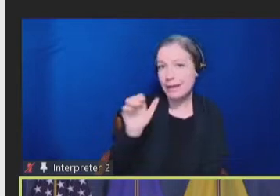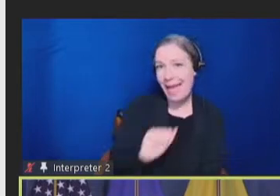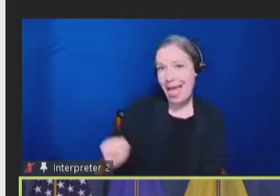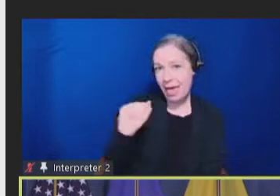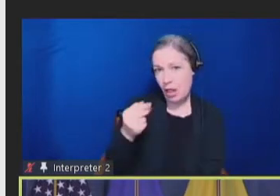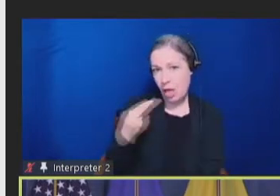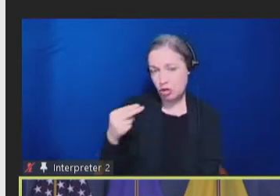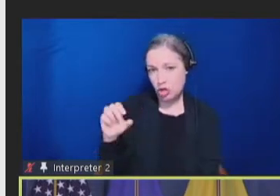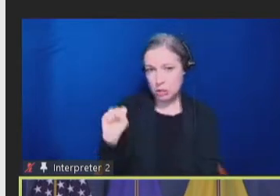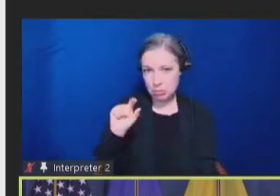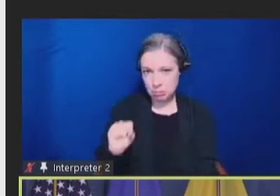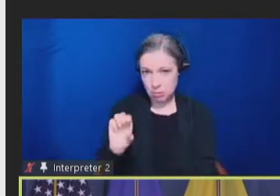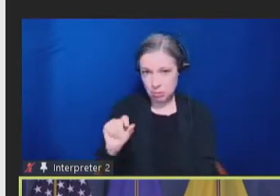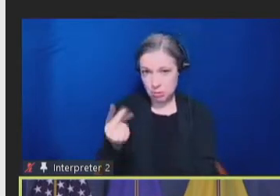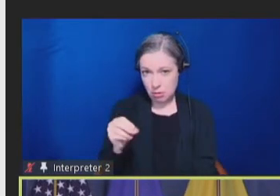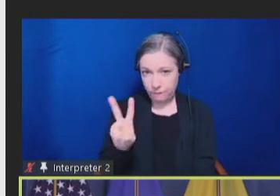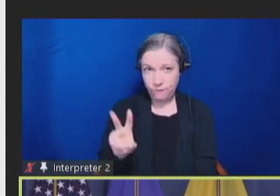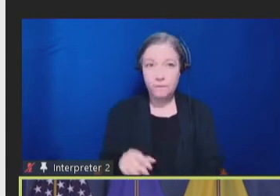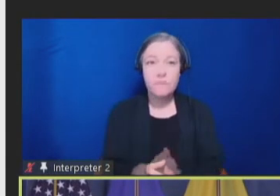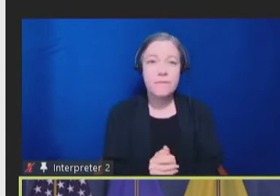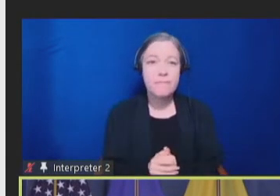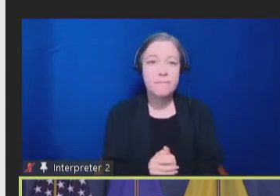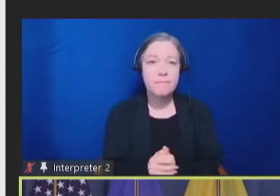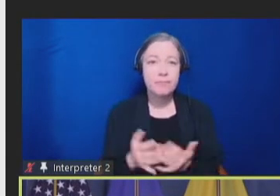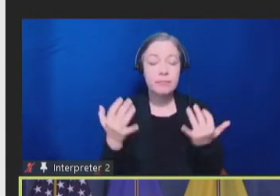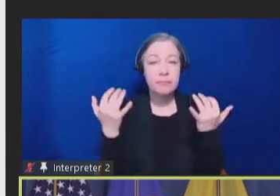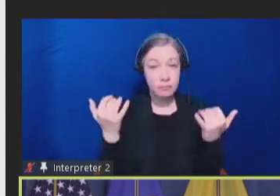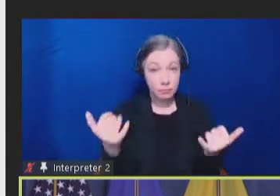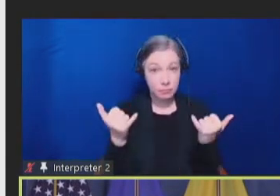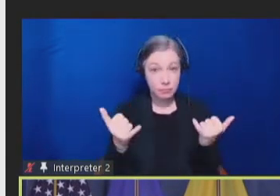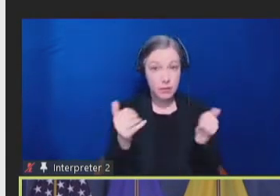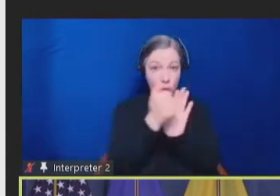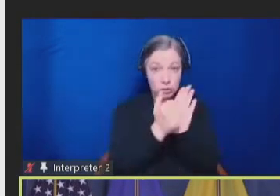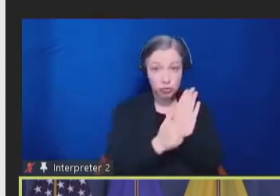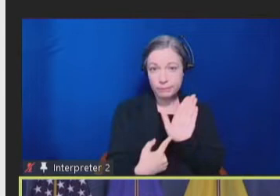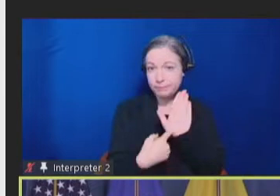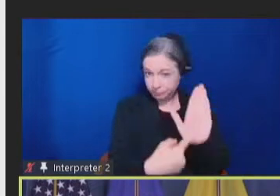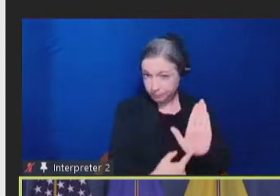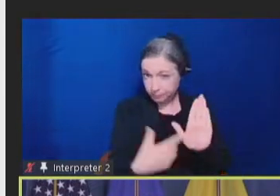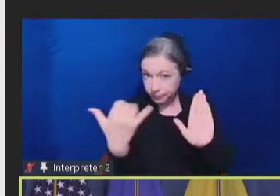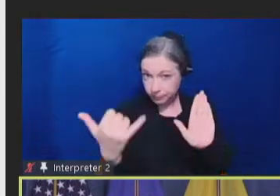Now let's turn to a few highlights for our agenda for this meeting.